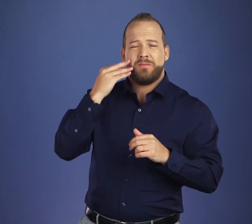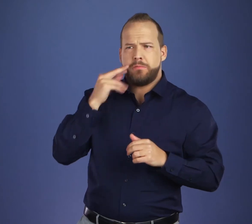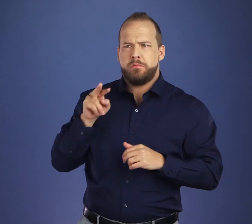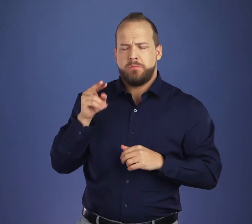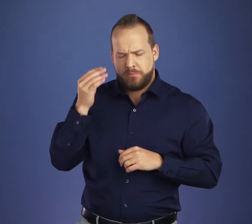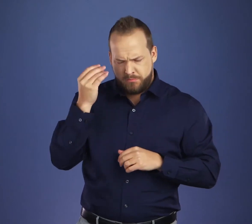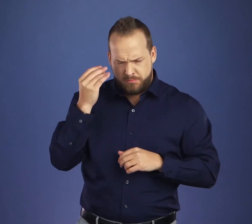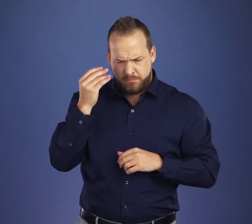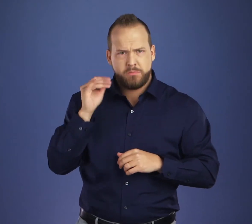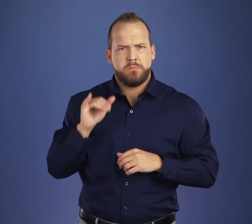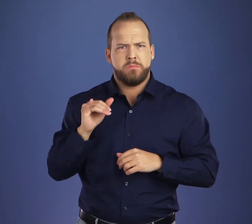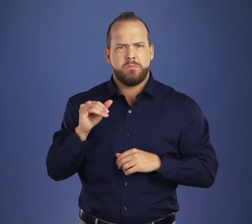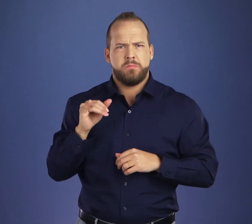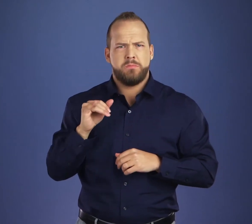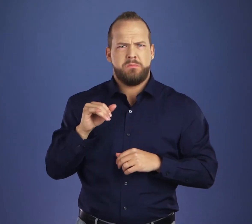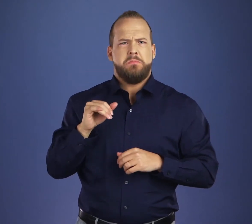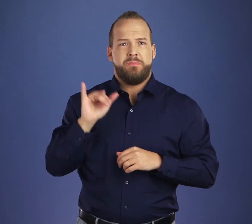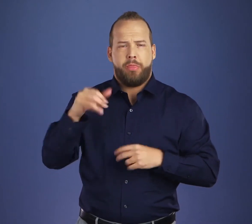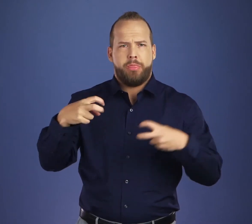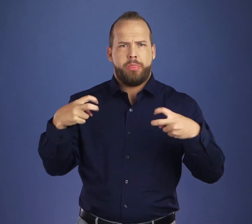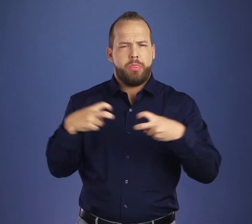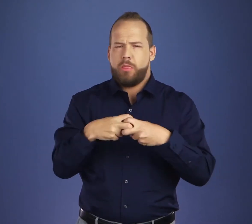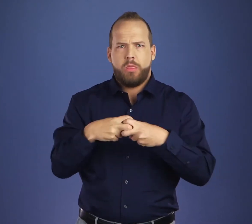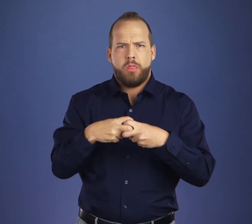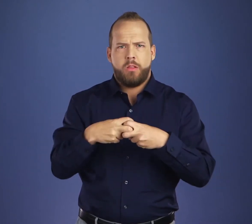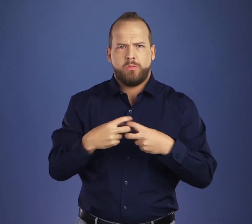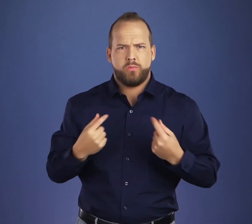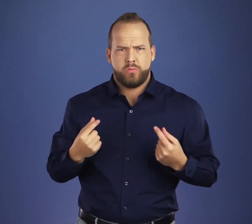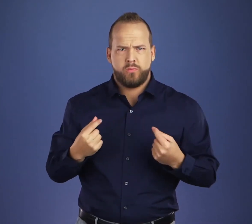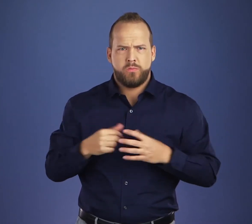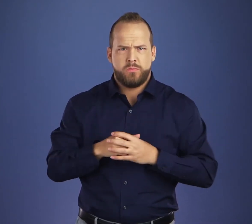There was the dilemma. What should the group do?